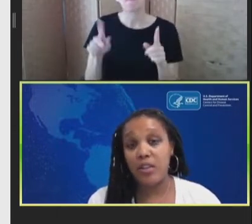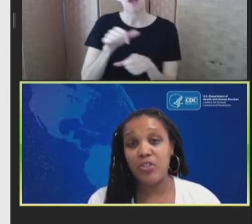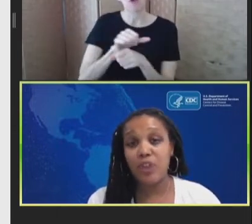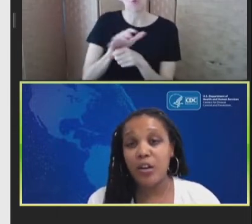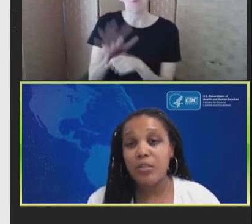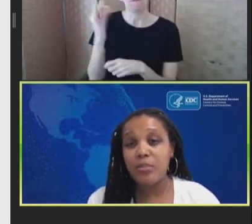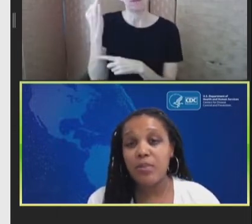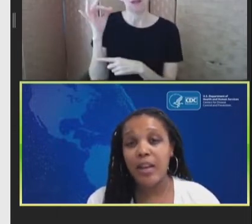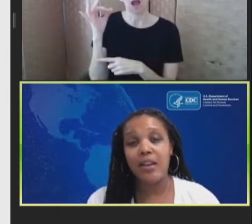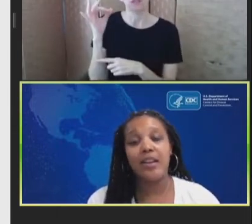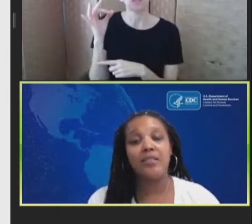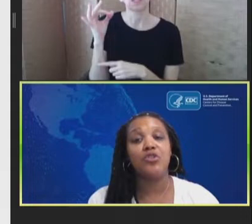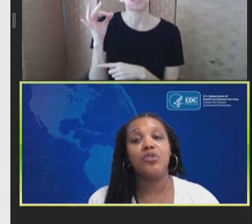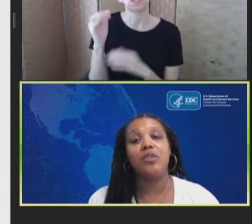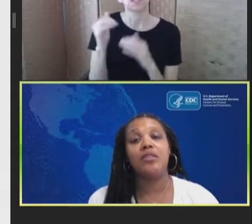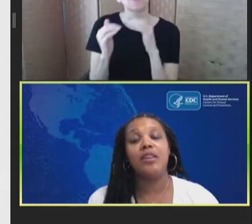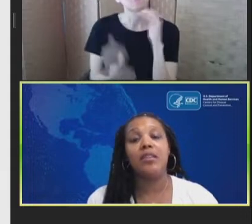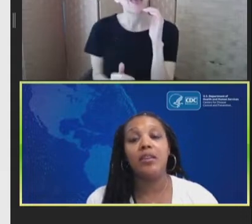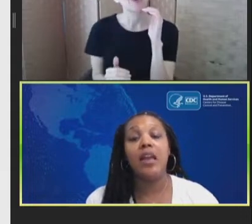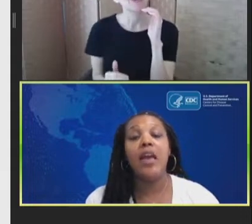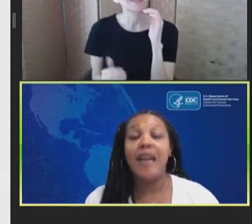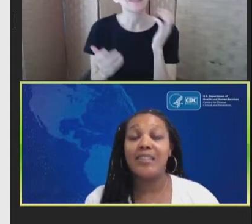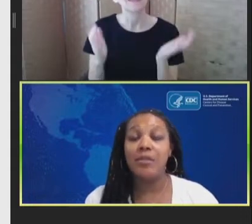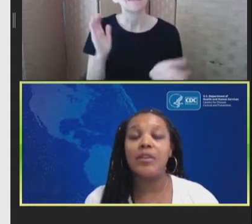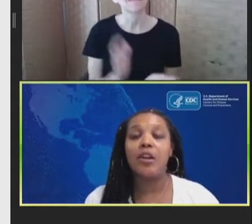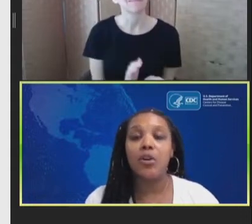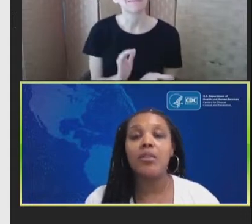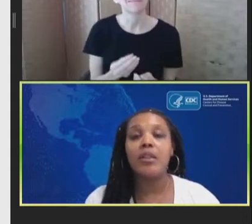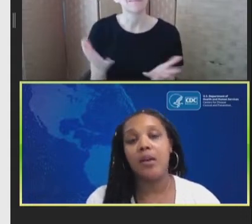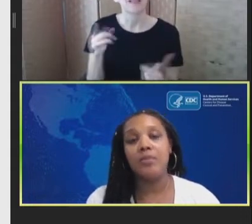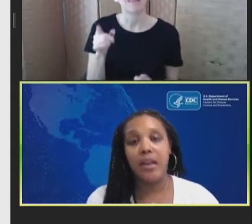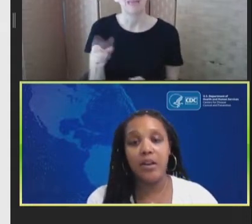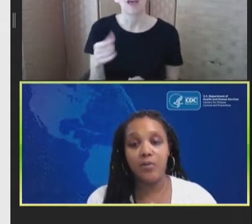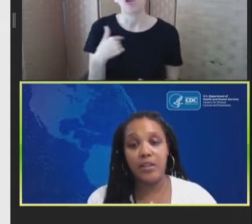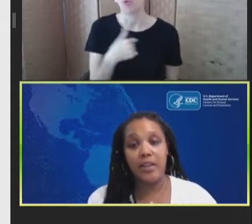already started to be recognized as you started to take a look at some of the very early uptake COVID